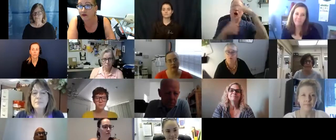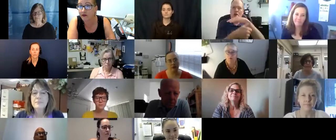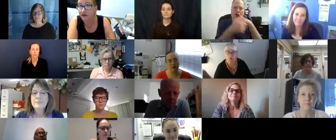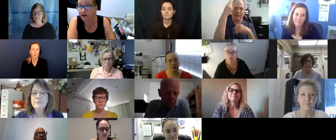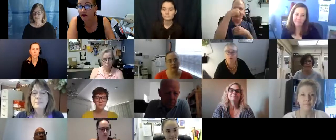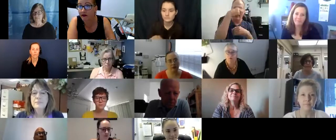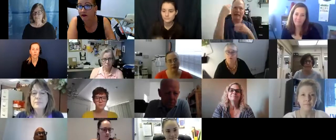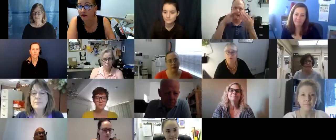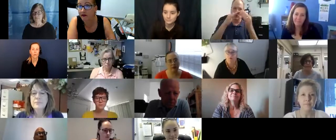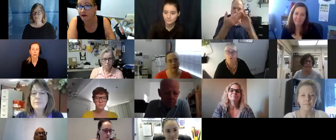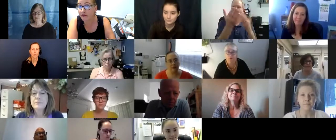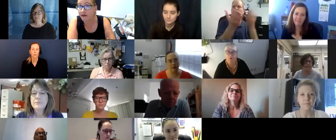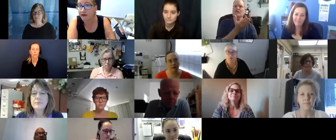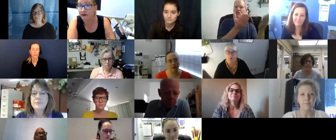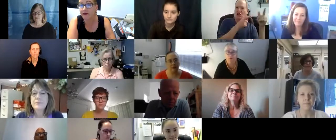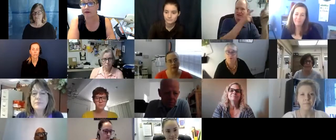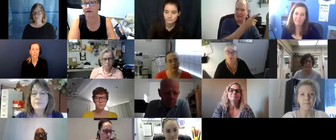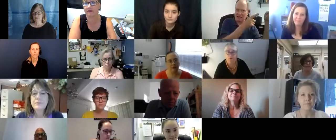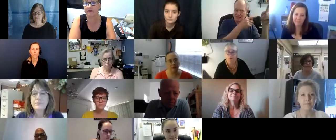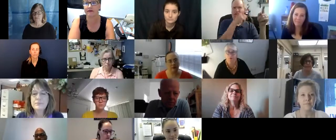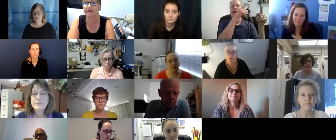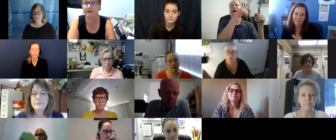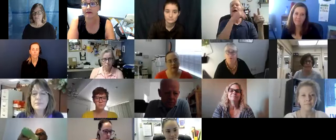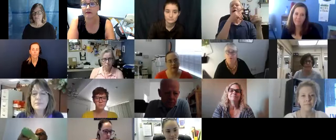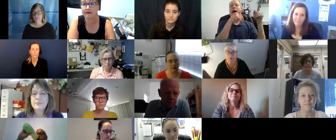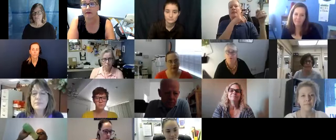under Catholic Community Services of Southern Arizona.